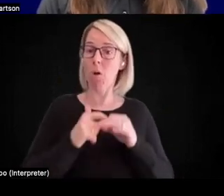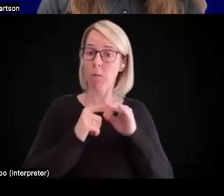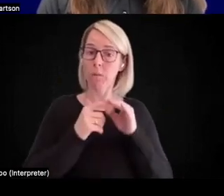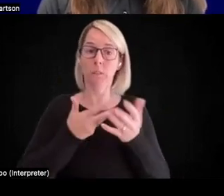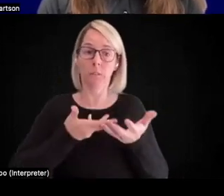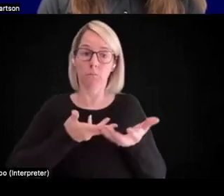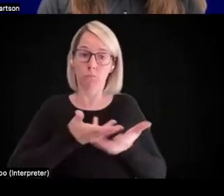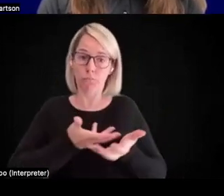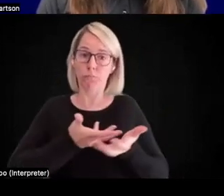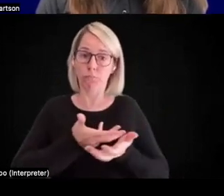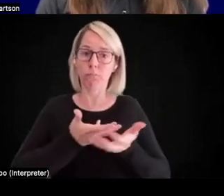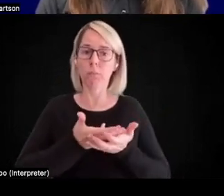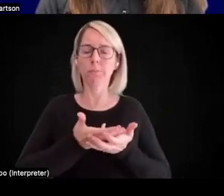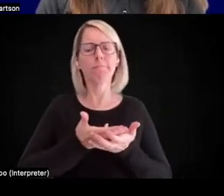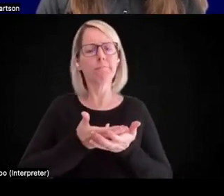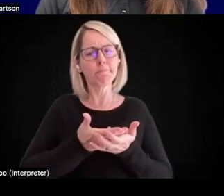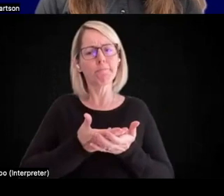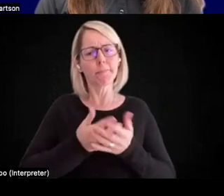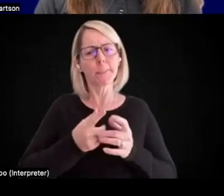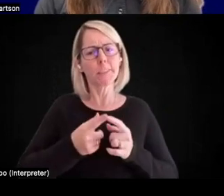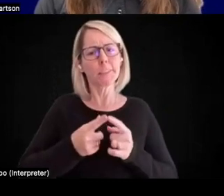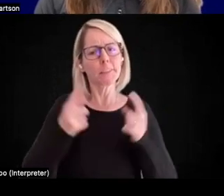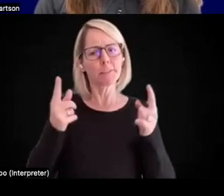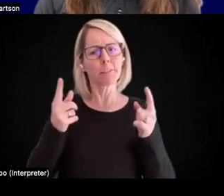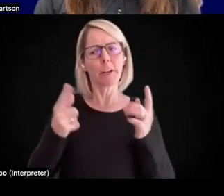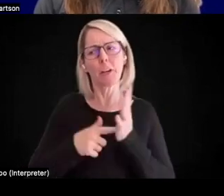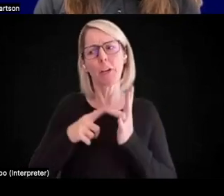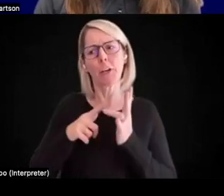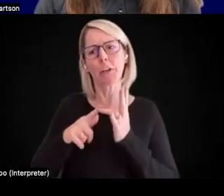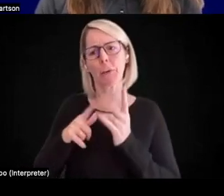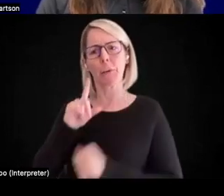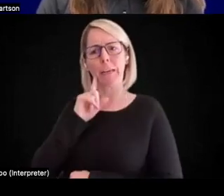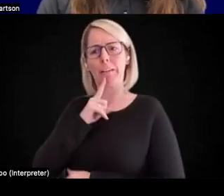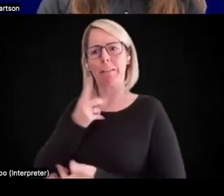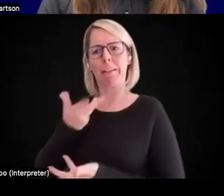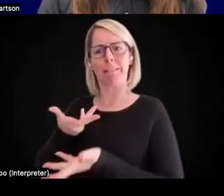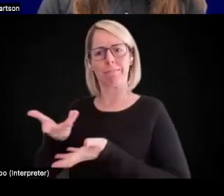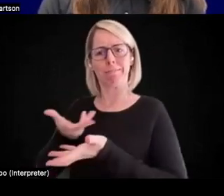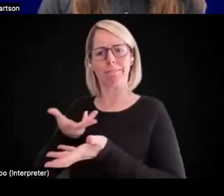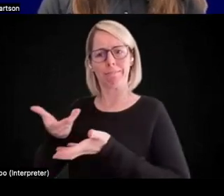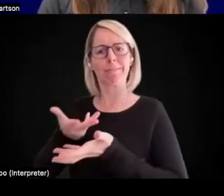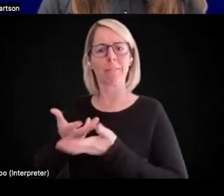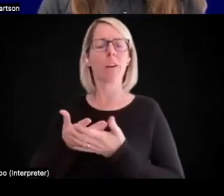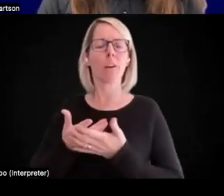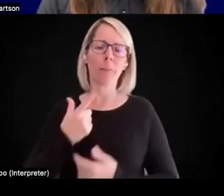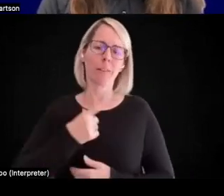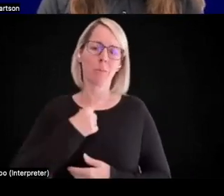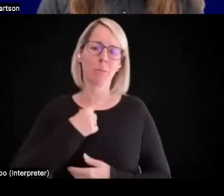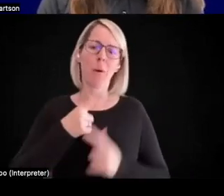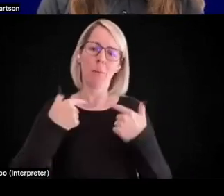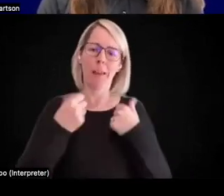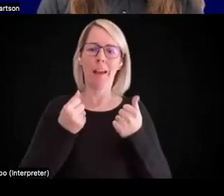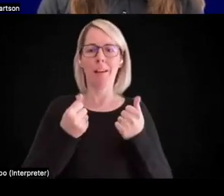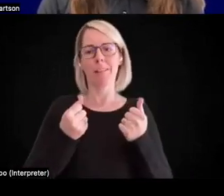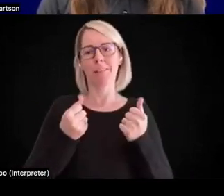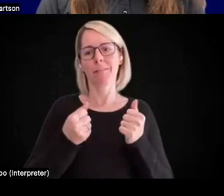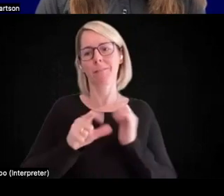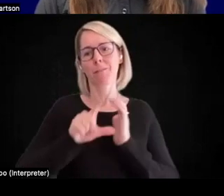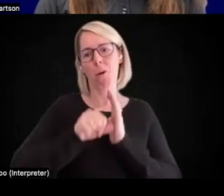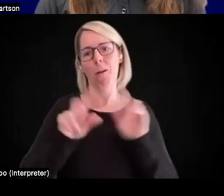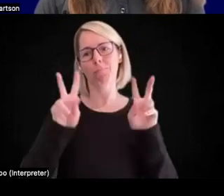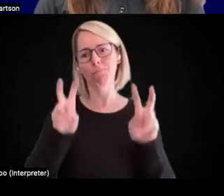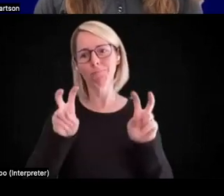hearing ones, and that's why we're paying particular attention to this topic.